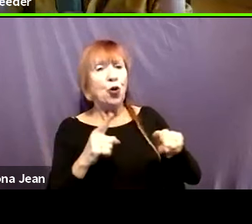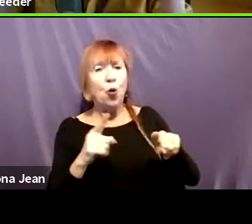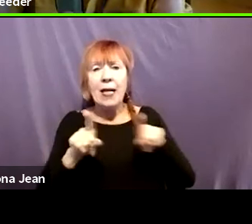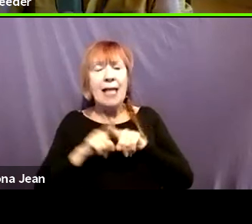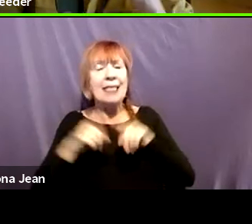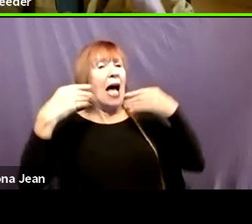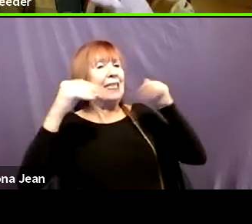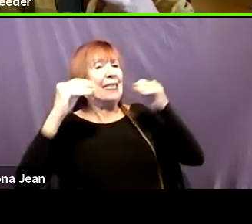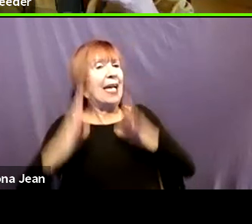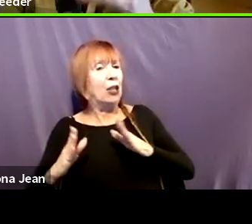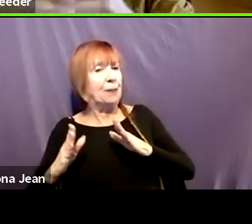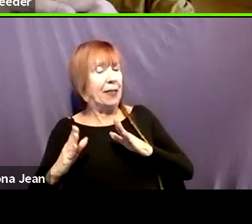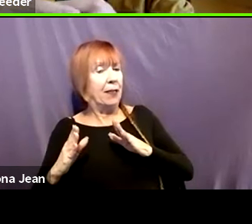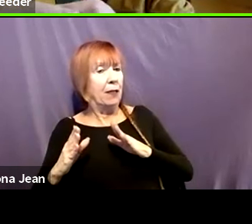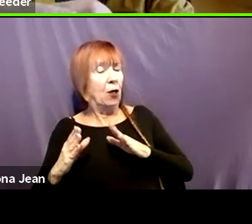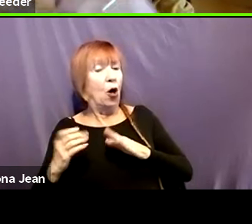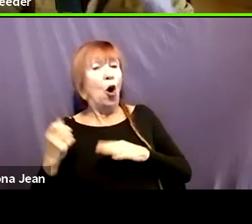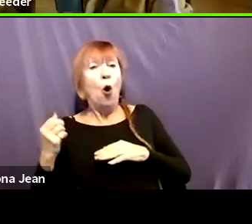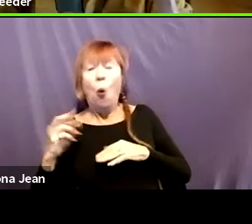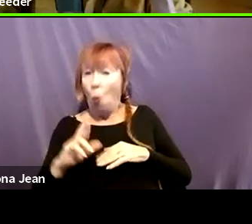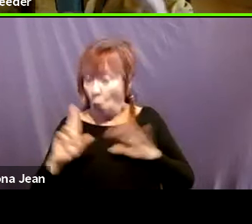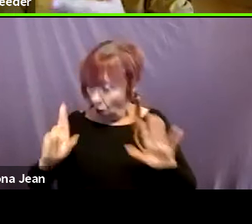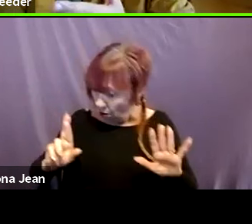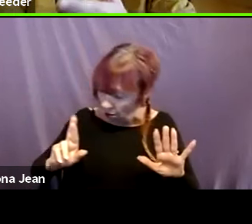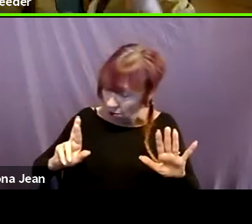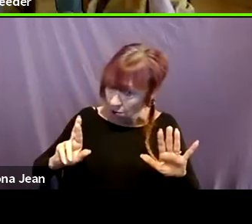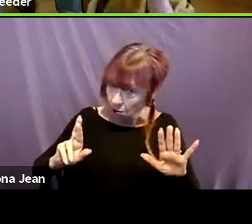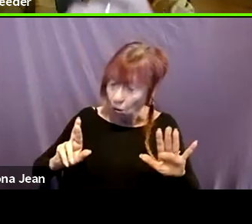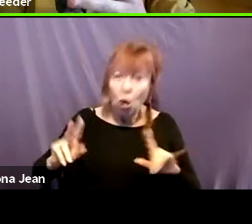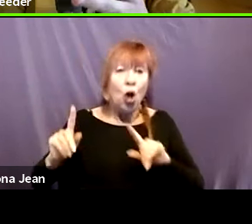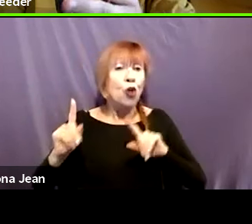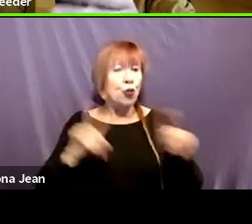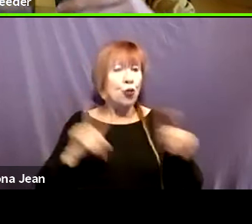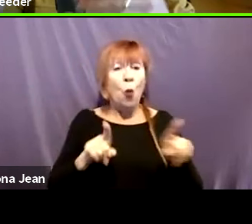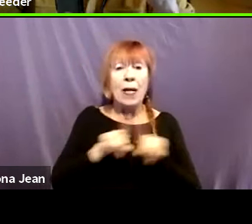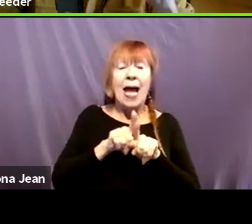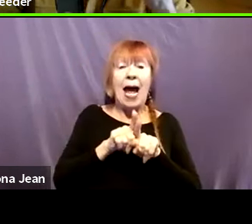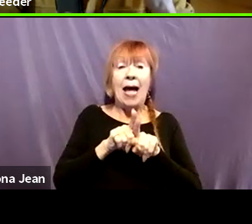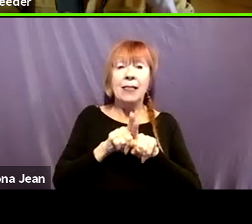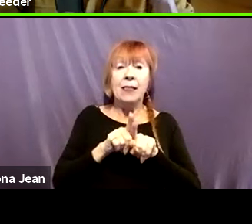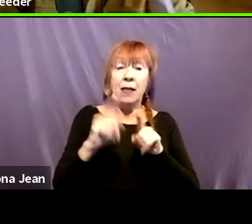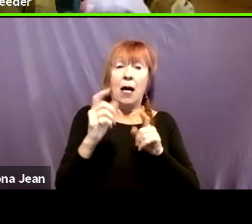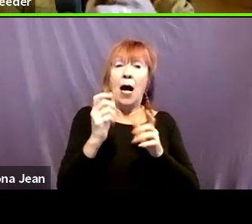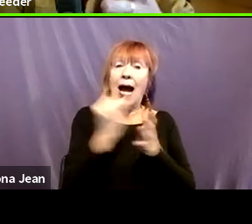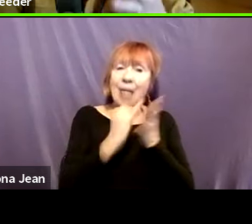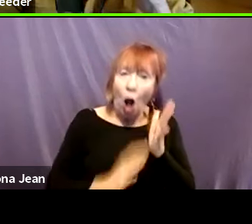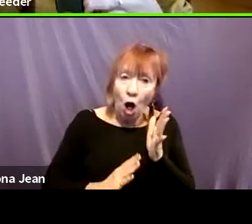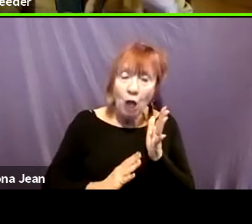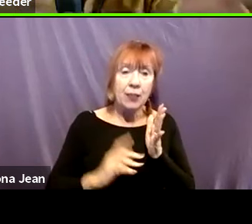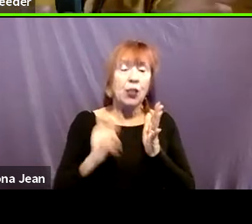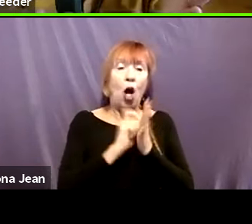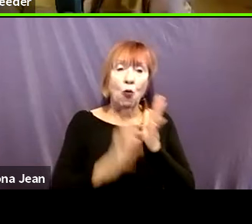or do you go in as an artist, as a writer, and try and sell yourself?